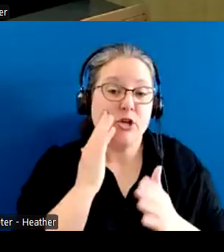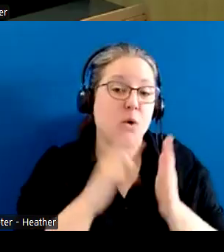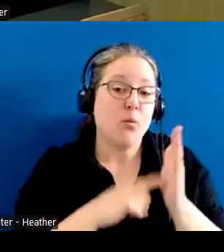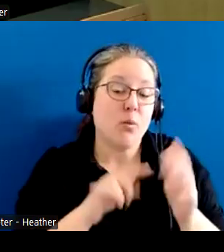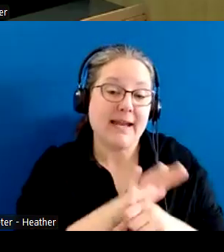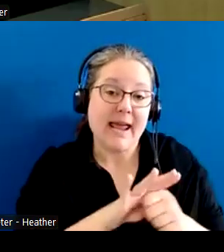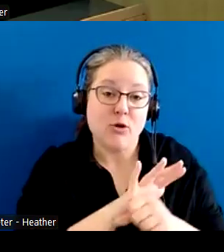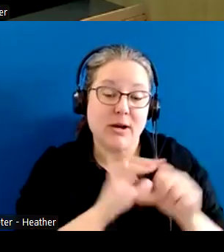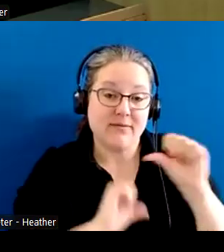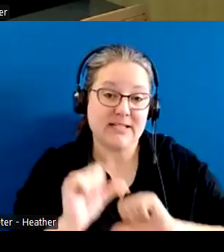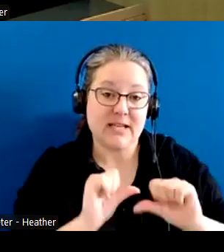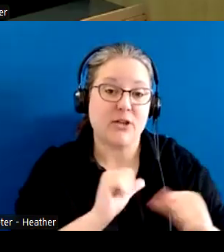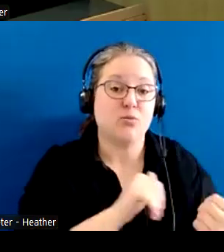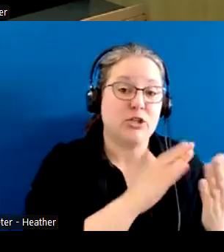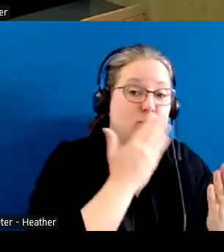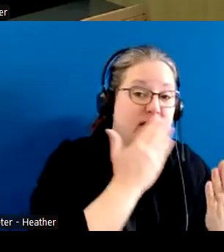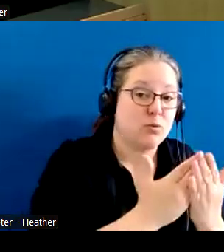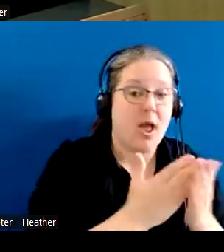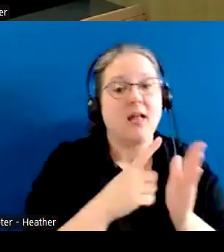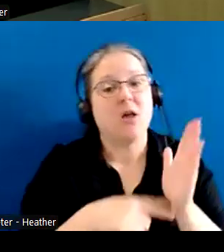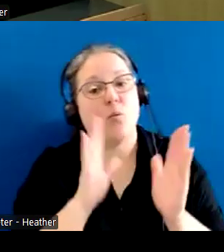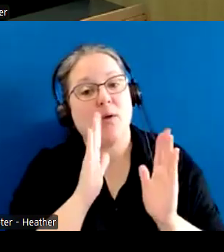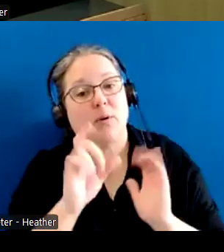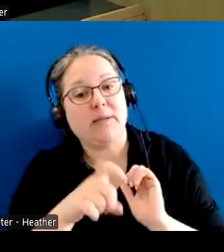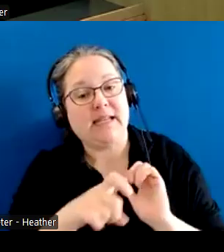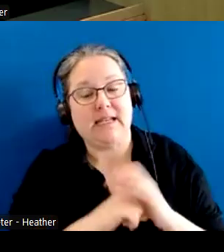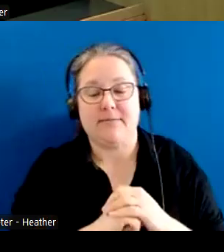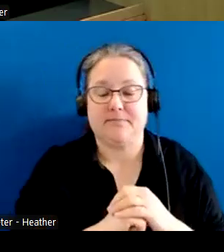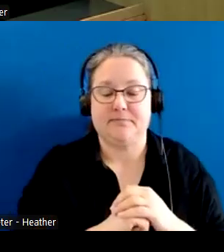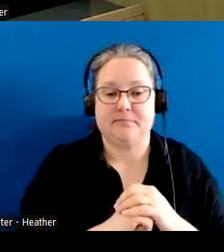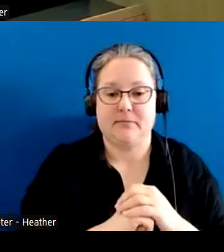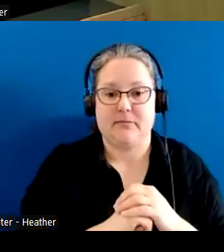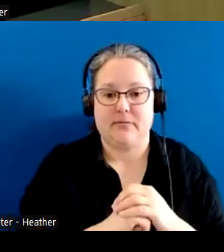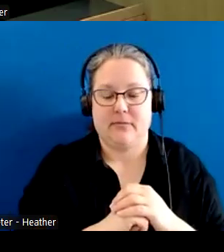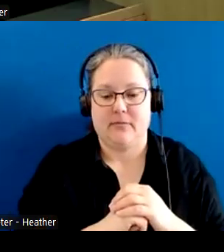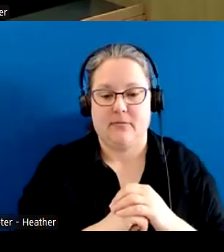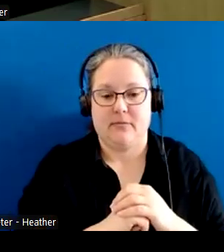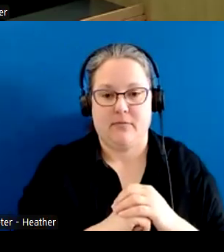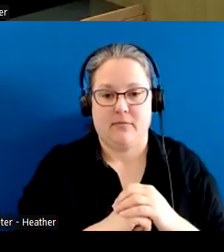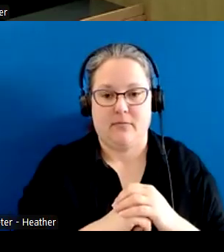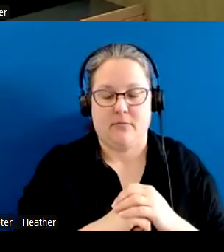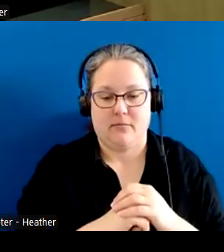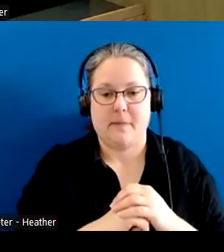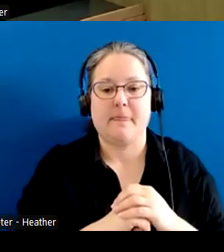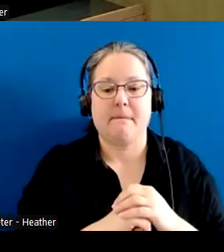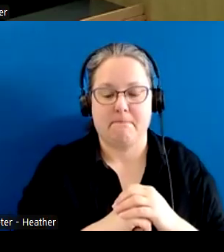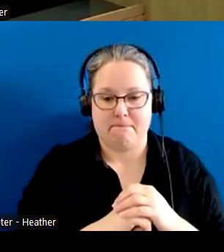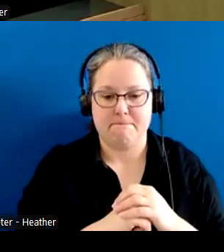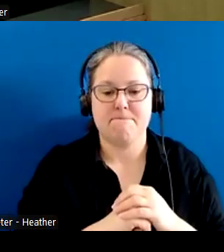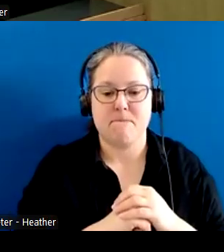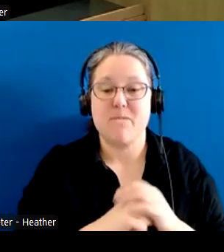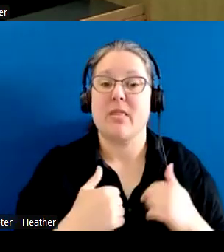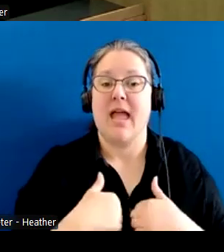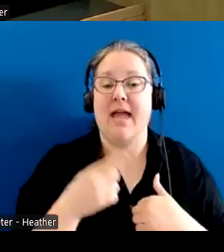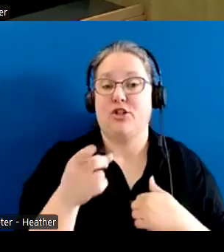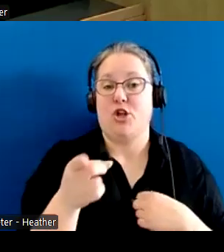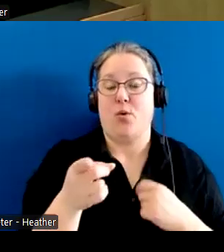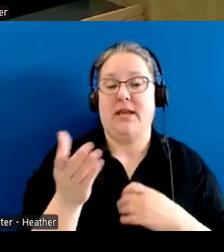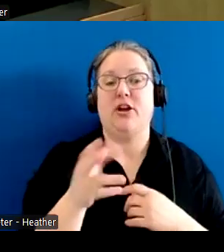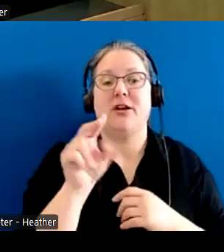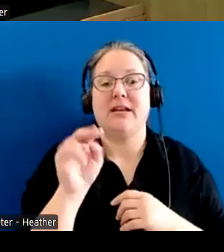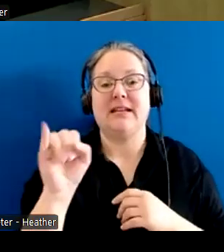areas of science we've addressed well and what was needed. Uh so um uh I note here that NIH